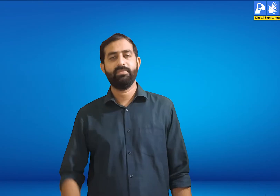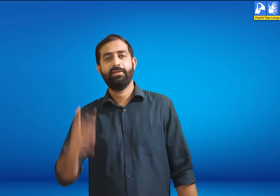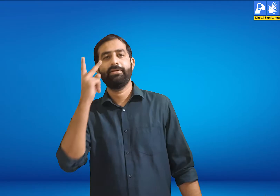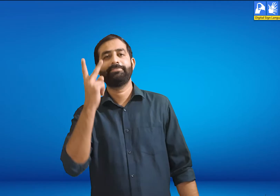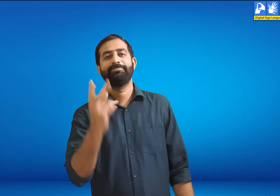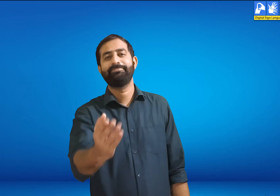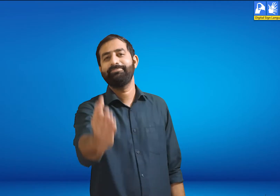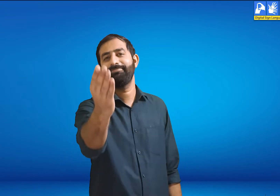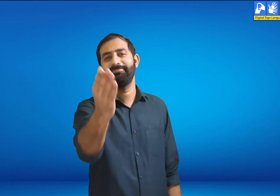Take a look